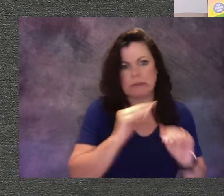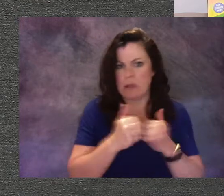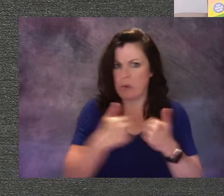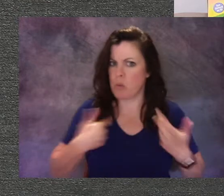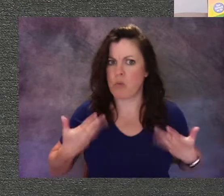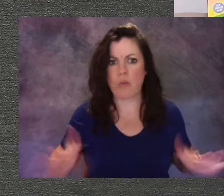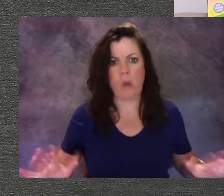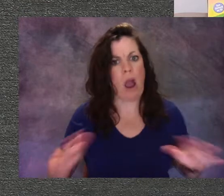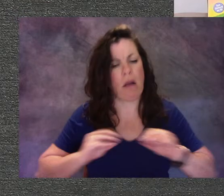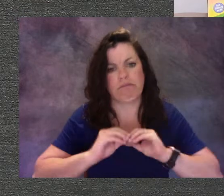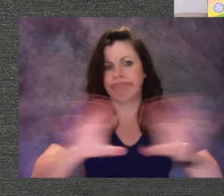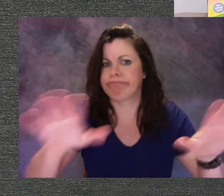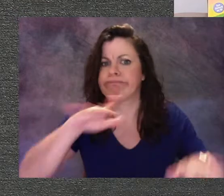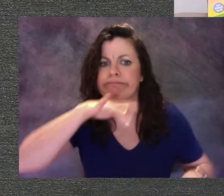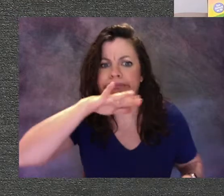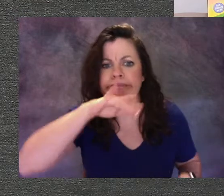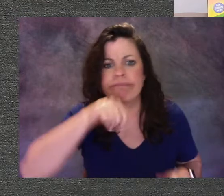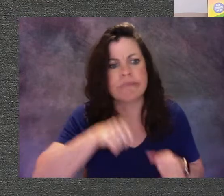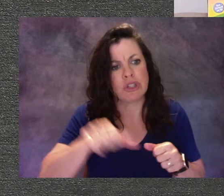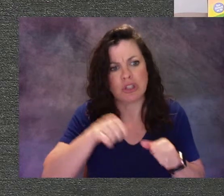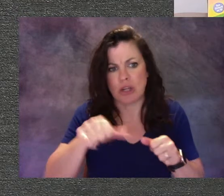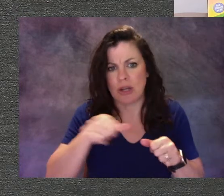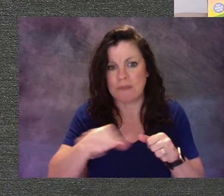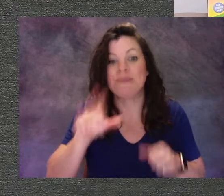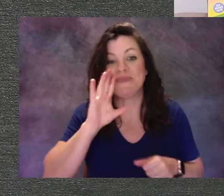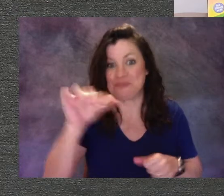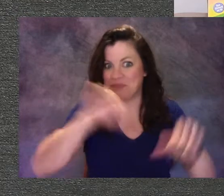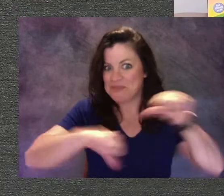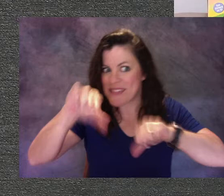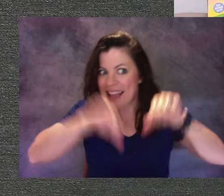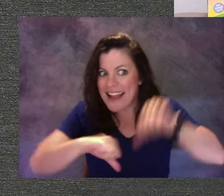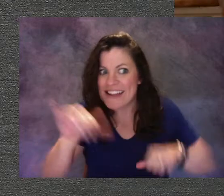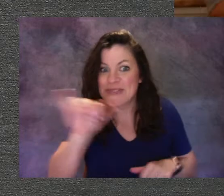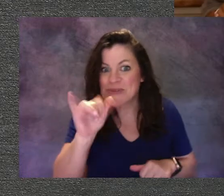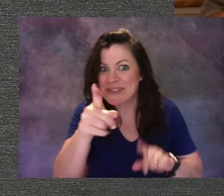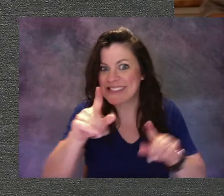and we're gonna do a couple of experiments. Don't go away, we will be right back.